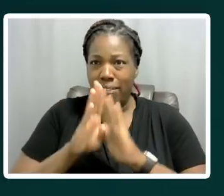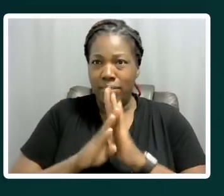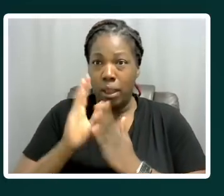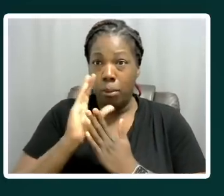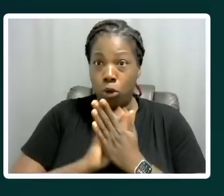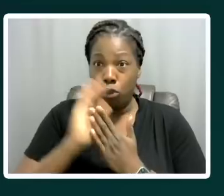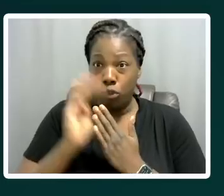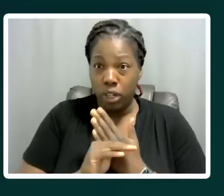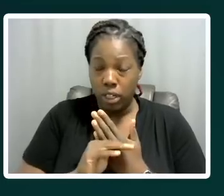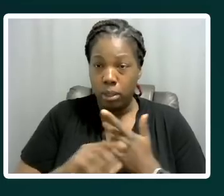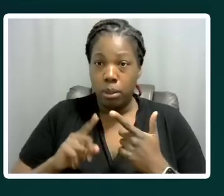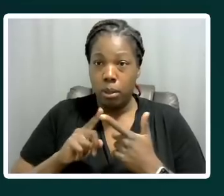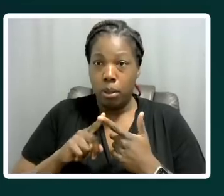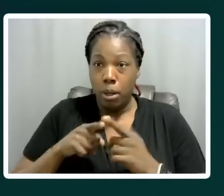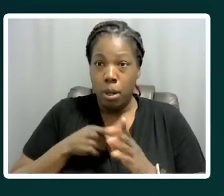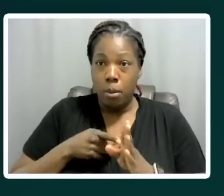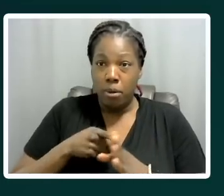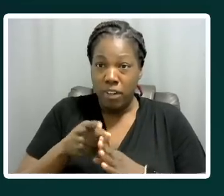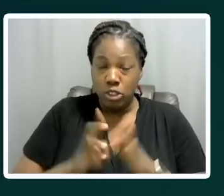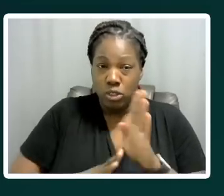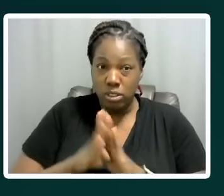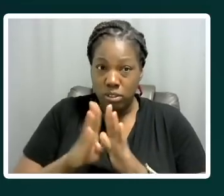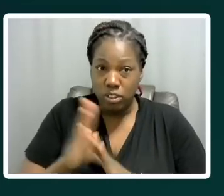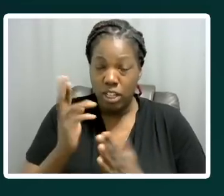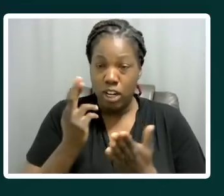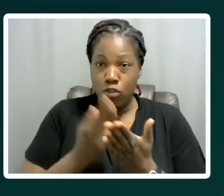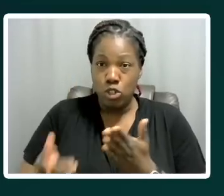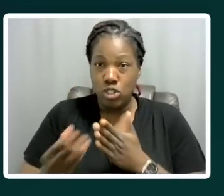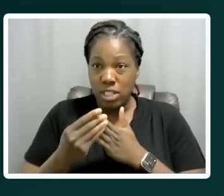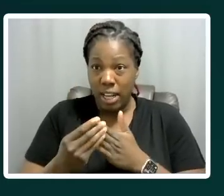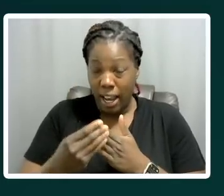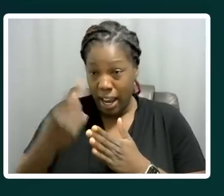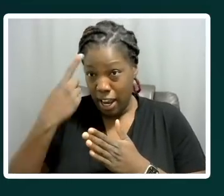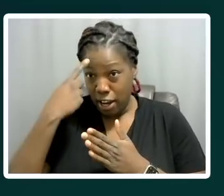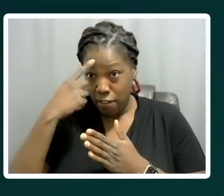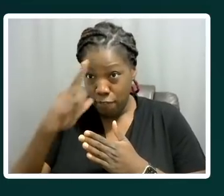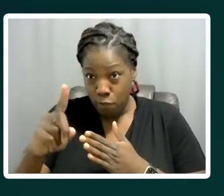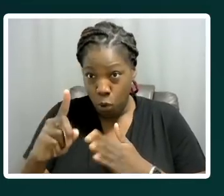freely available research guides for educators, and freely available digital experiences in the